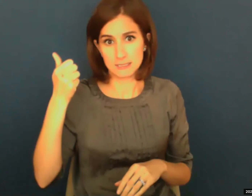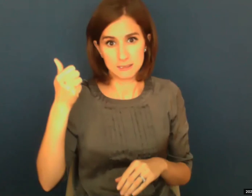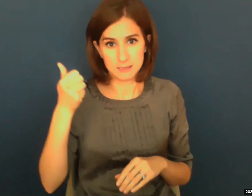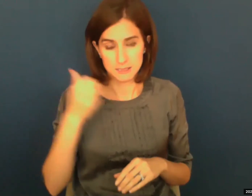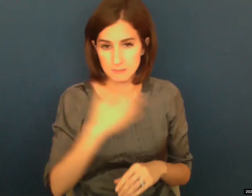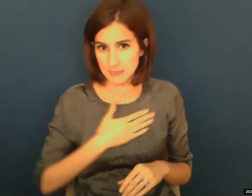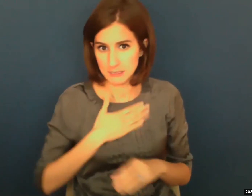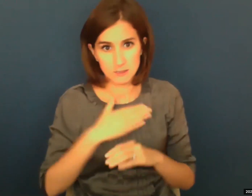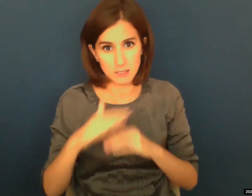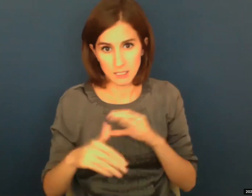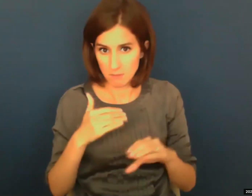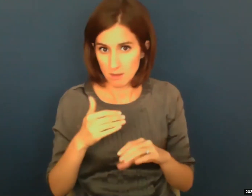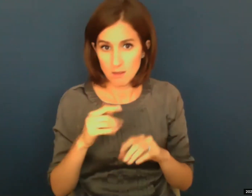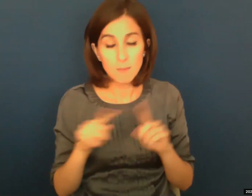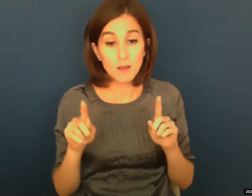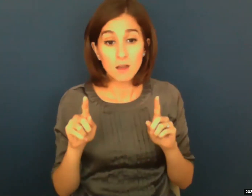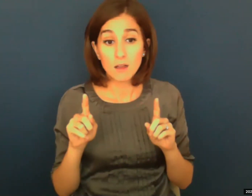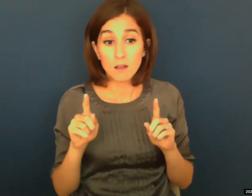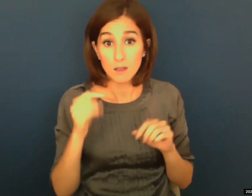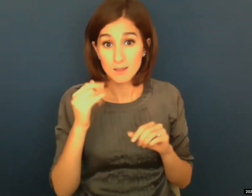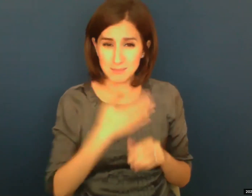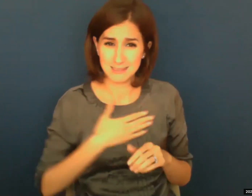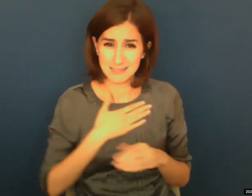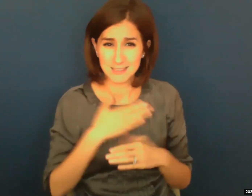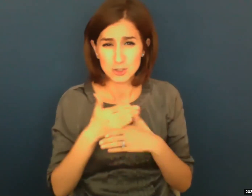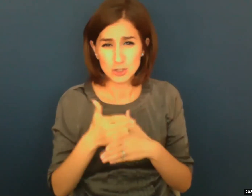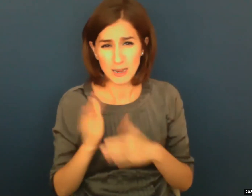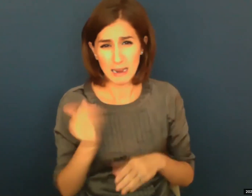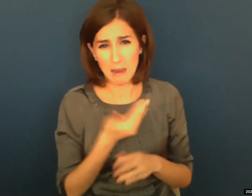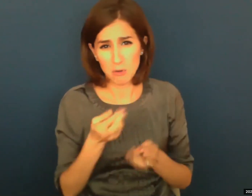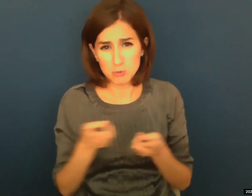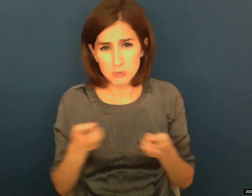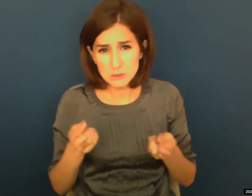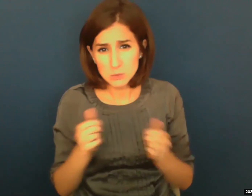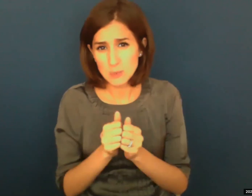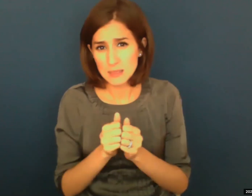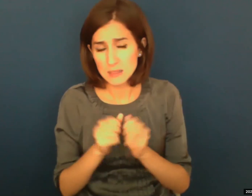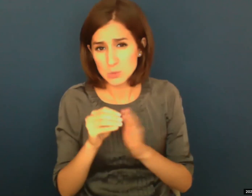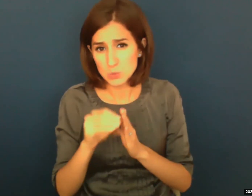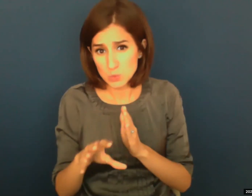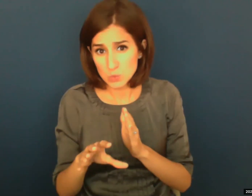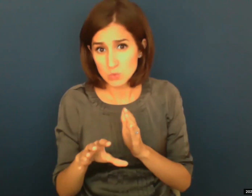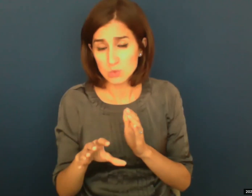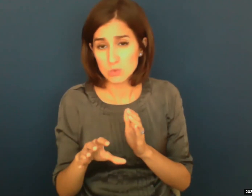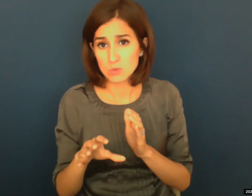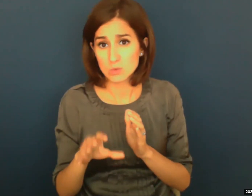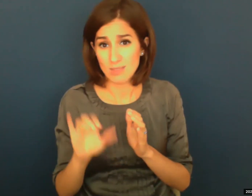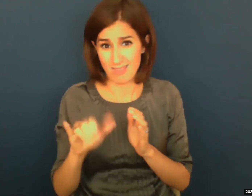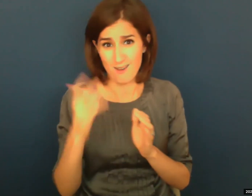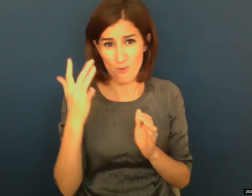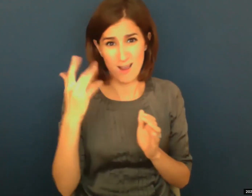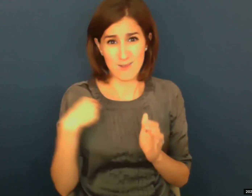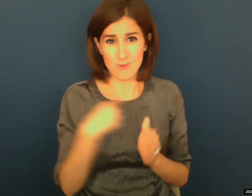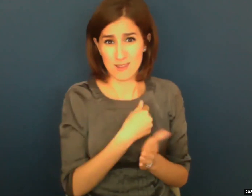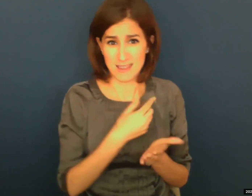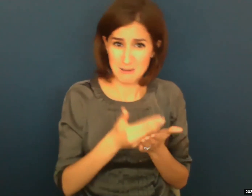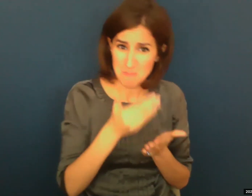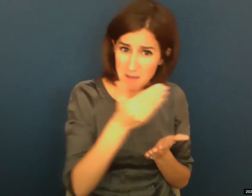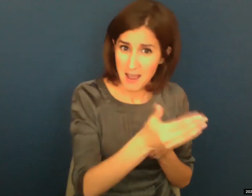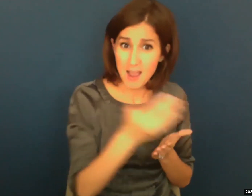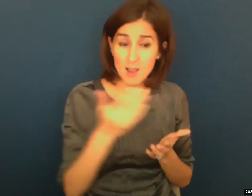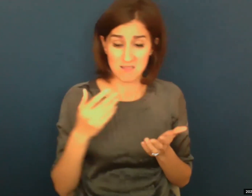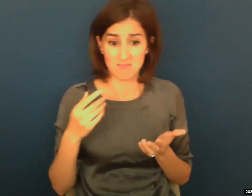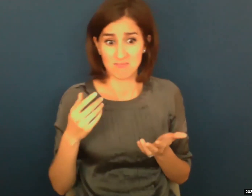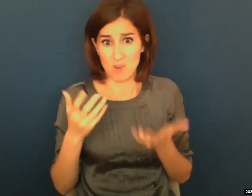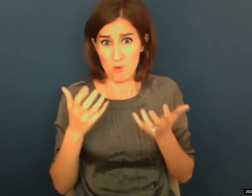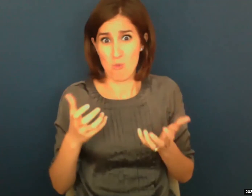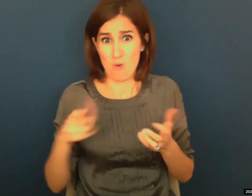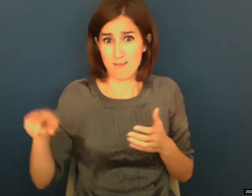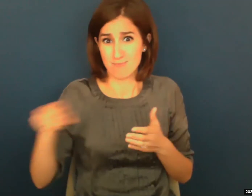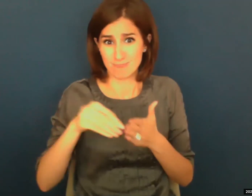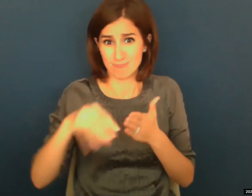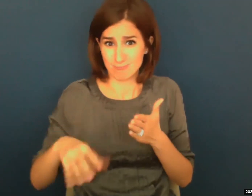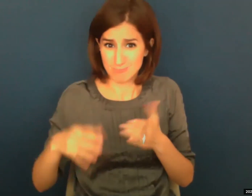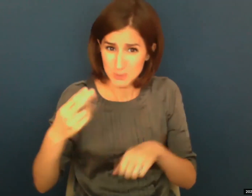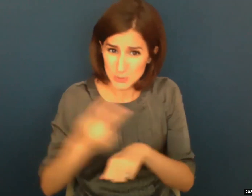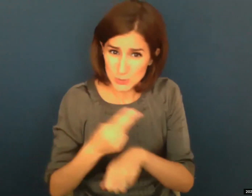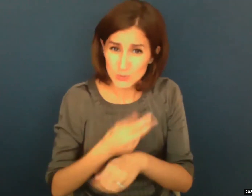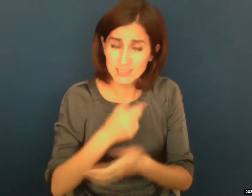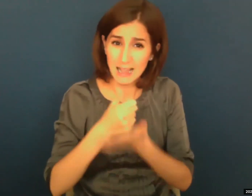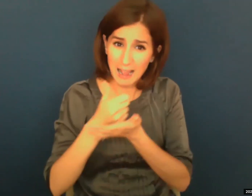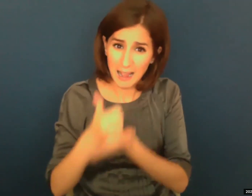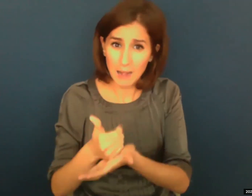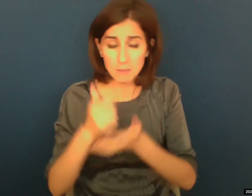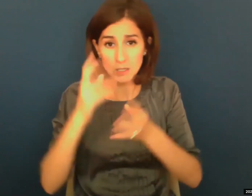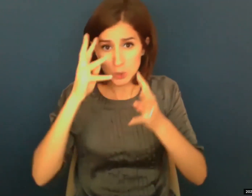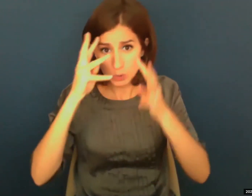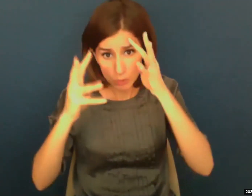Linda Kobashigawa: But again, please, please share our resources with your students. That's why we. That's why we purchase them because we want students to use them and find them helpful and help them, you know, create quality work and